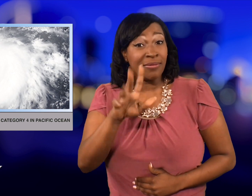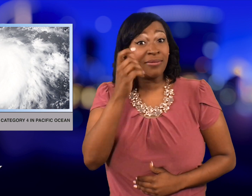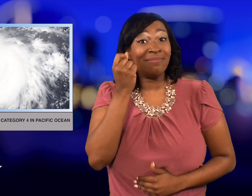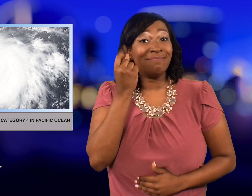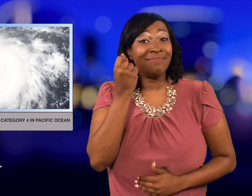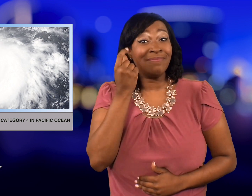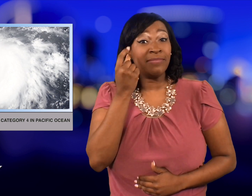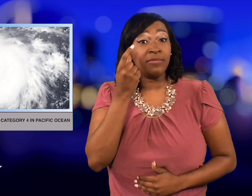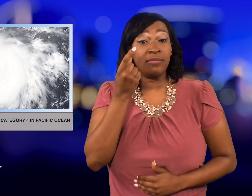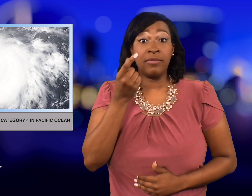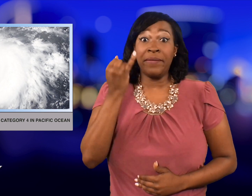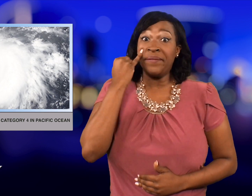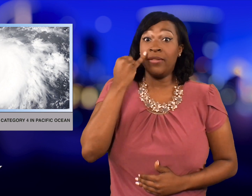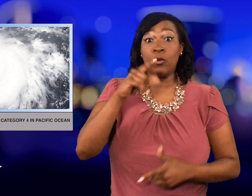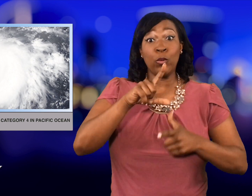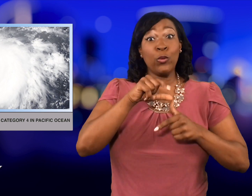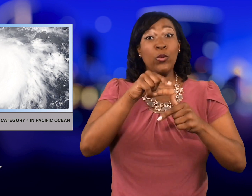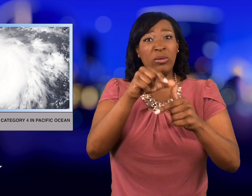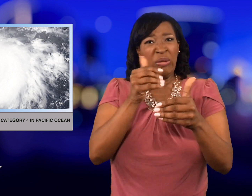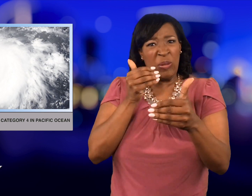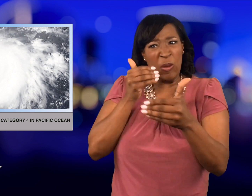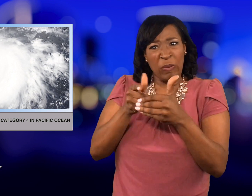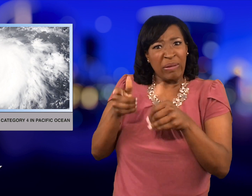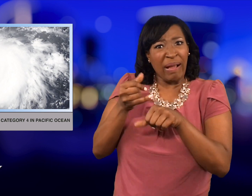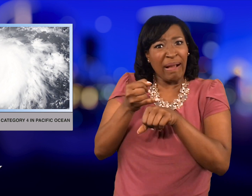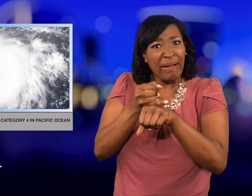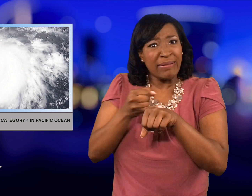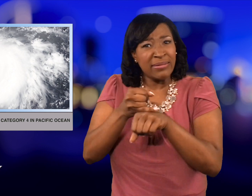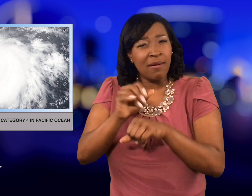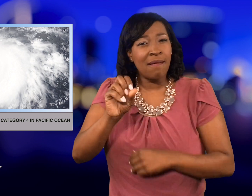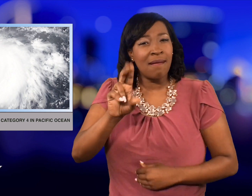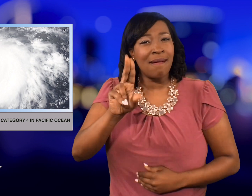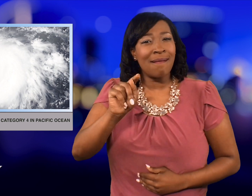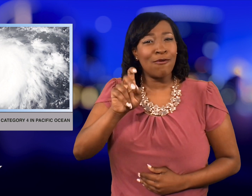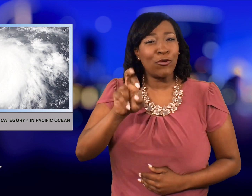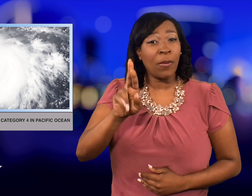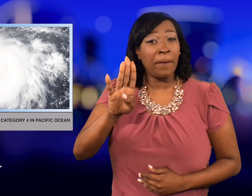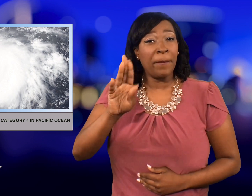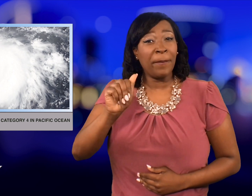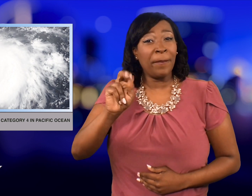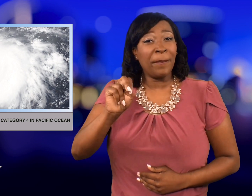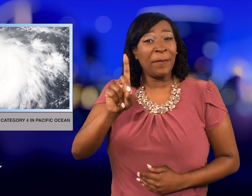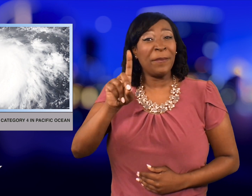but the outer bands of the hurricane could still bring strong winds to the island if